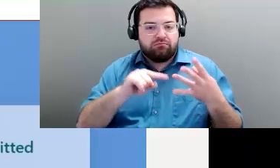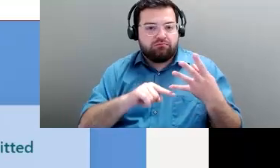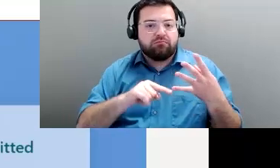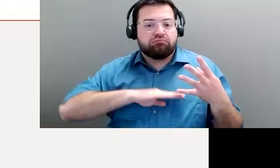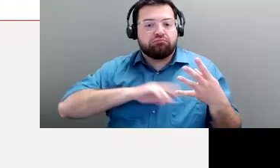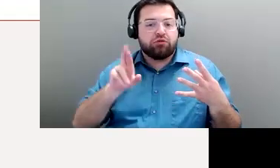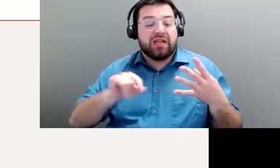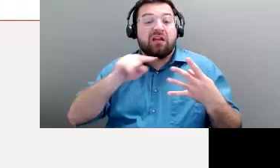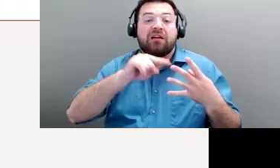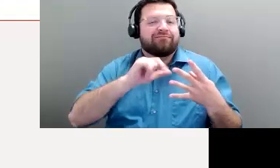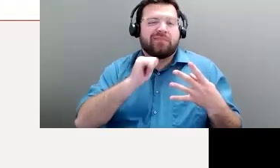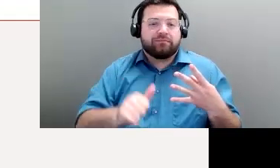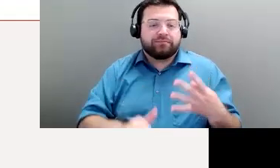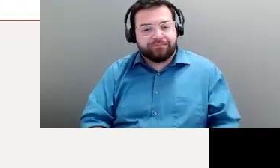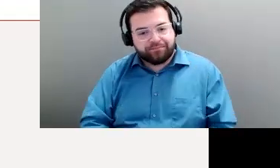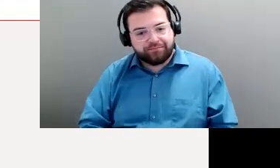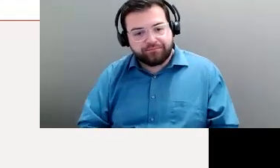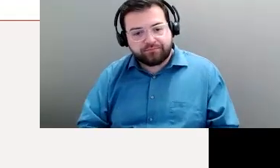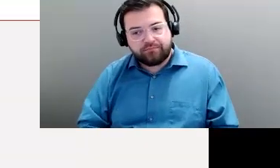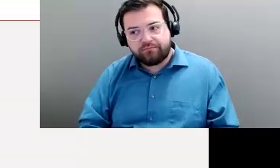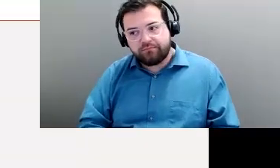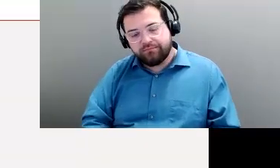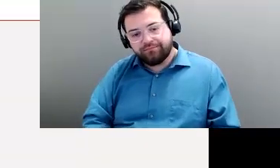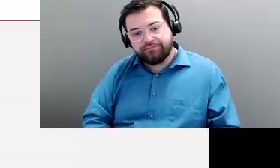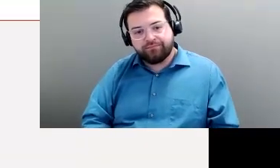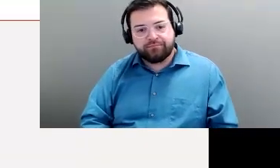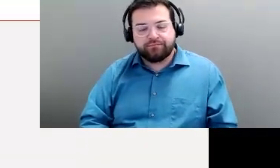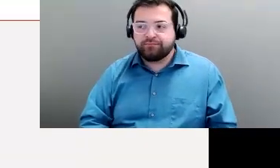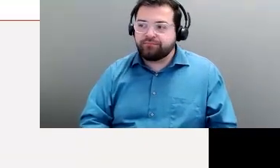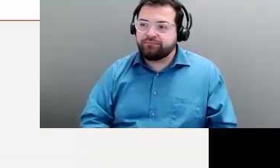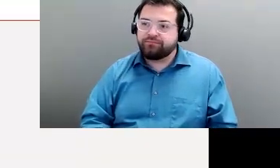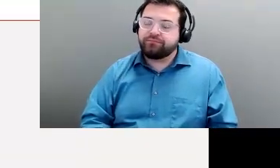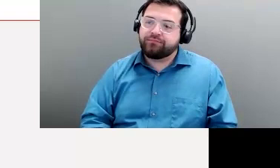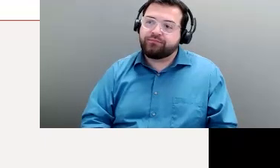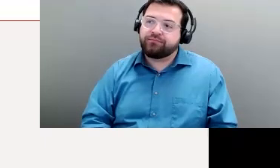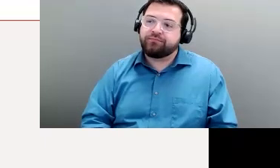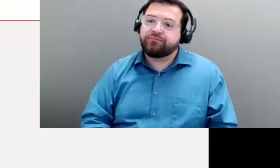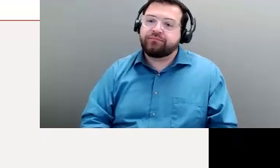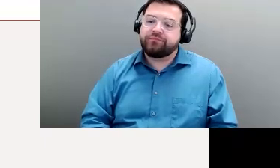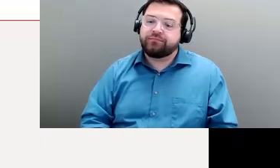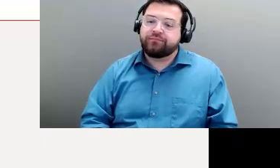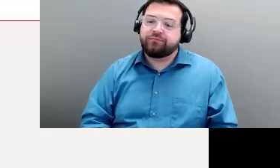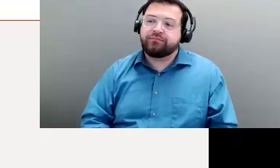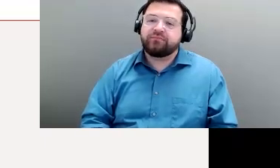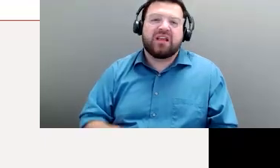Okay. And then yeah. And then we'll, we'll skip over,